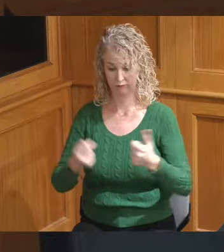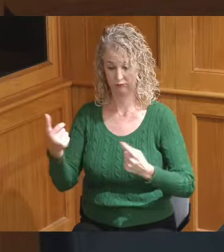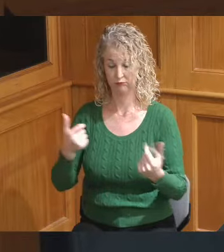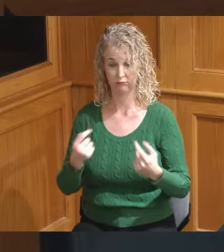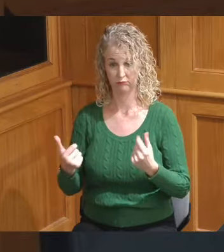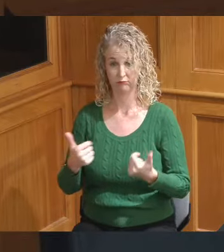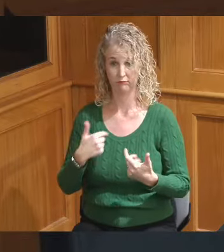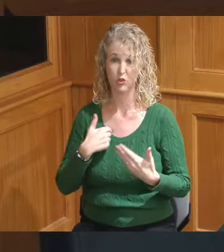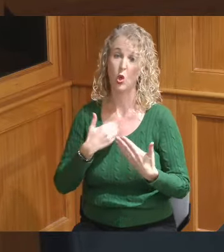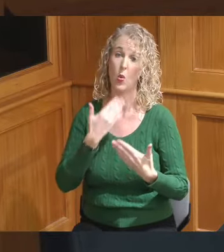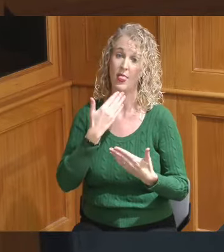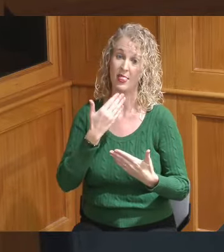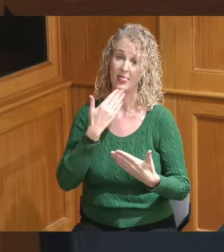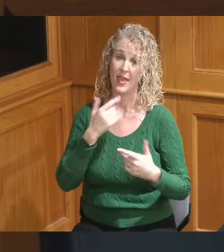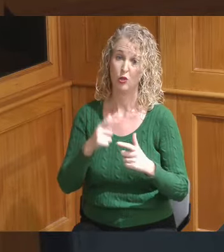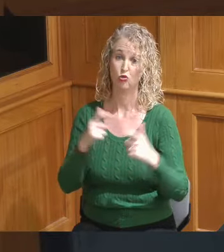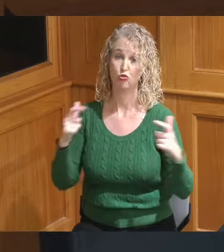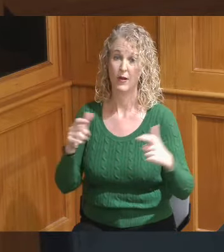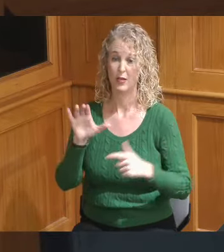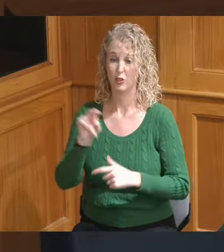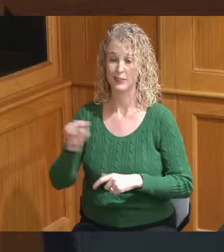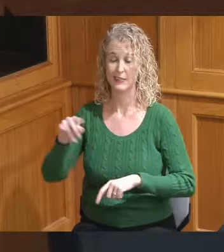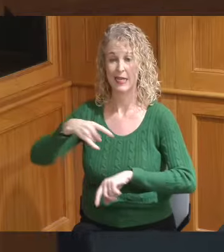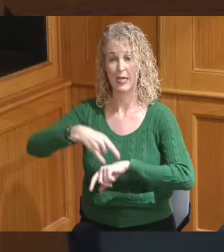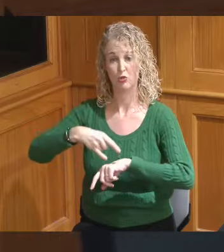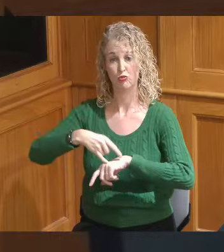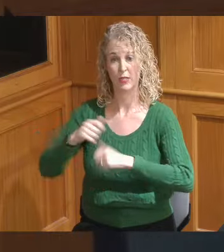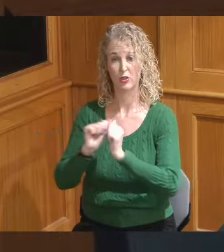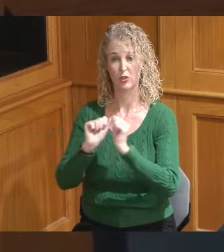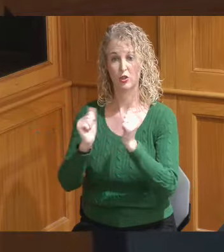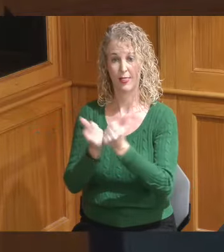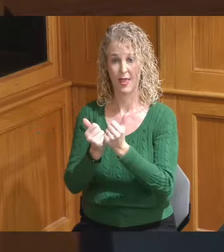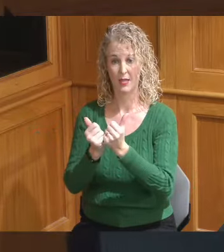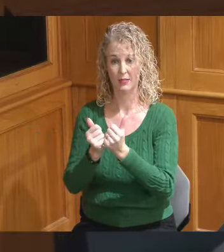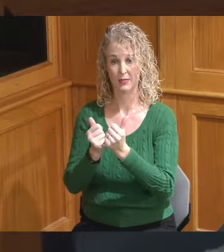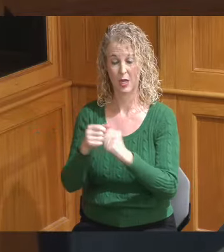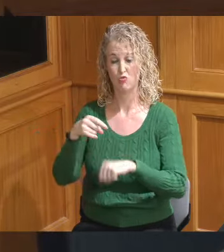And I want to thank the Greater Cincinnati Realtor's Alliance, the Realist Association,